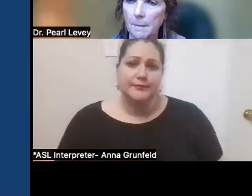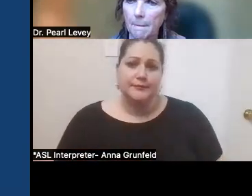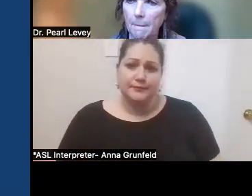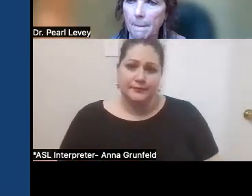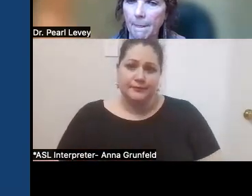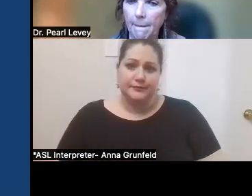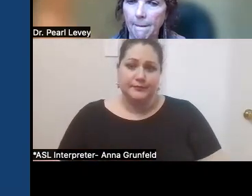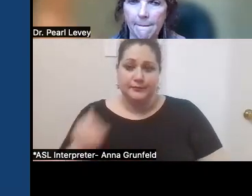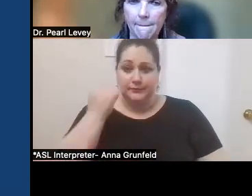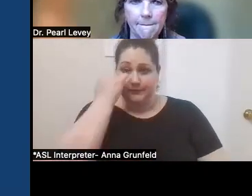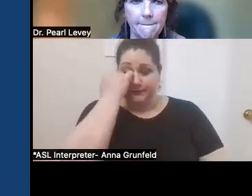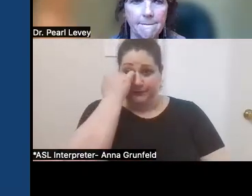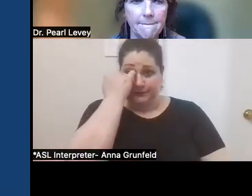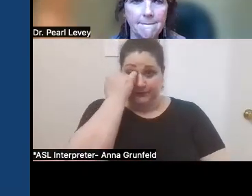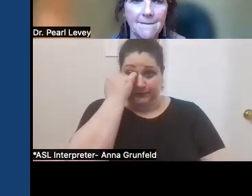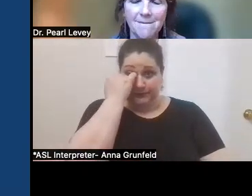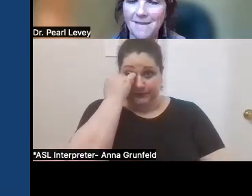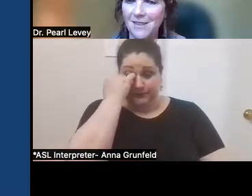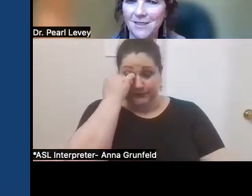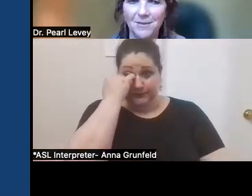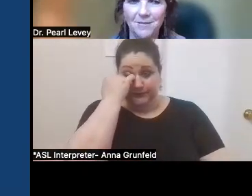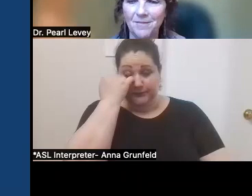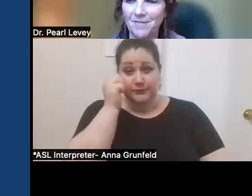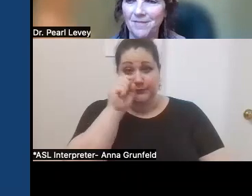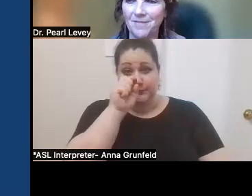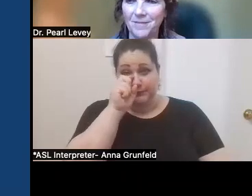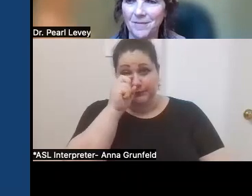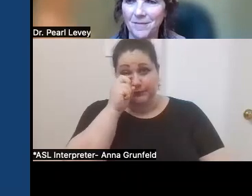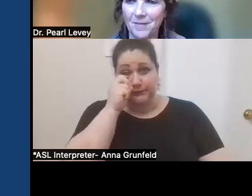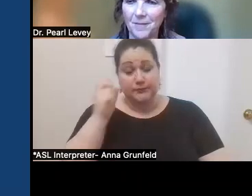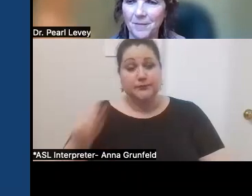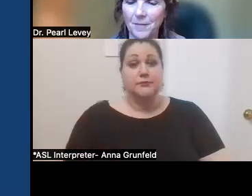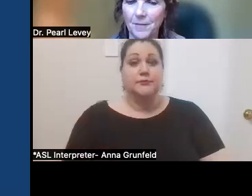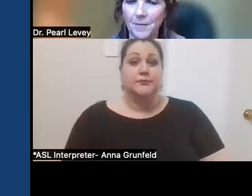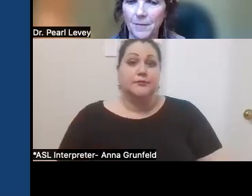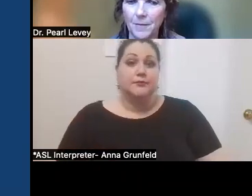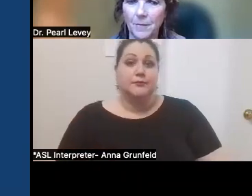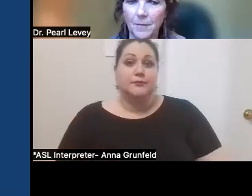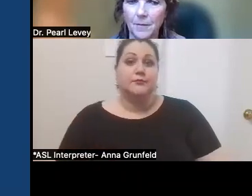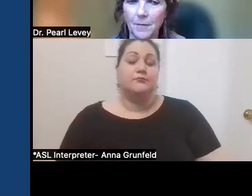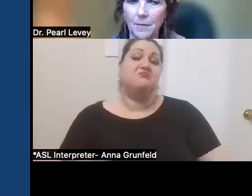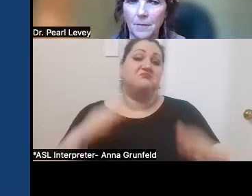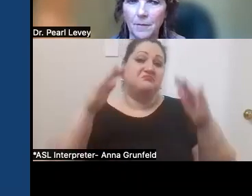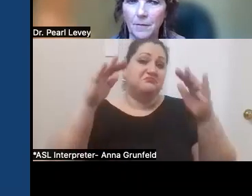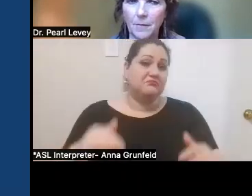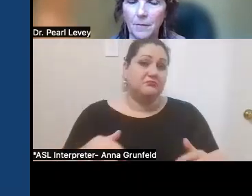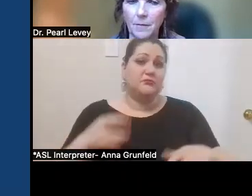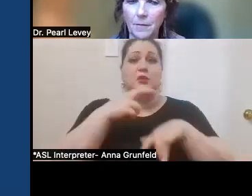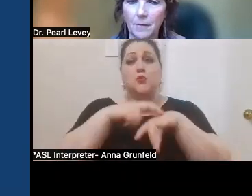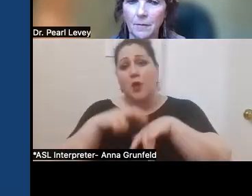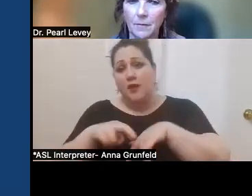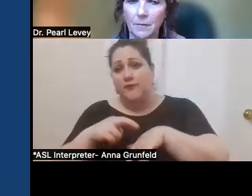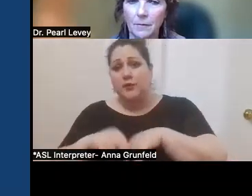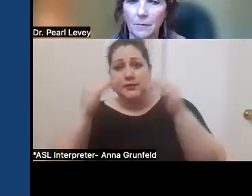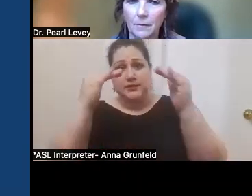Next slide. And the rest is just for information. There are some references listed here for you. And the next slide.